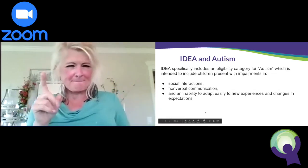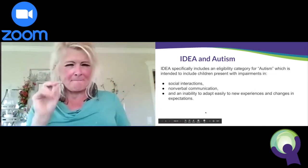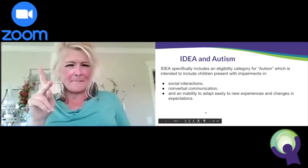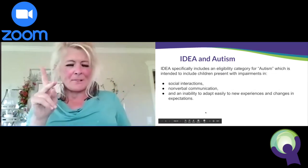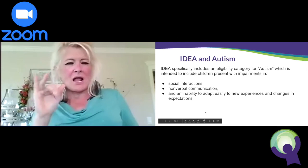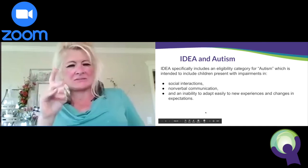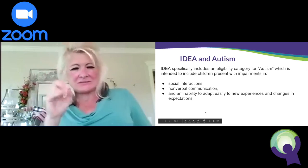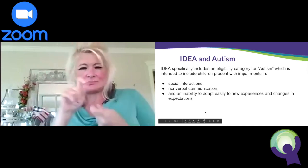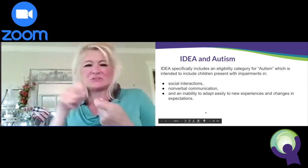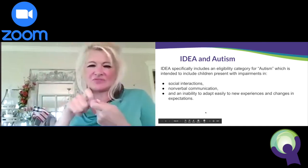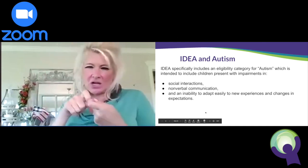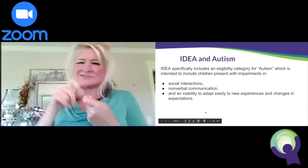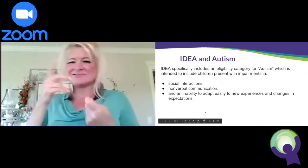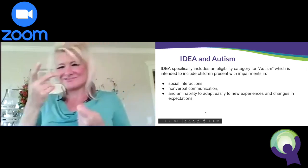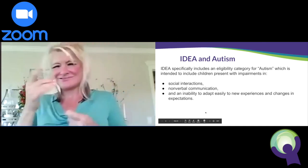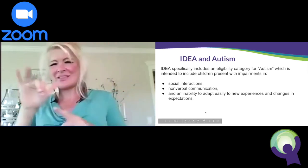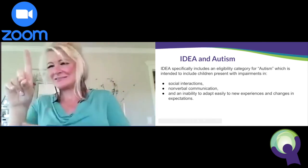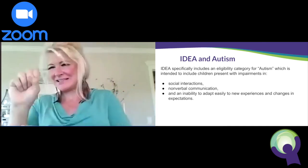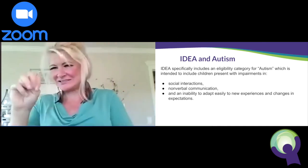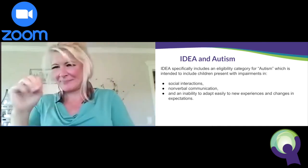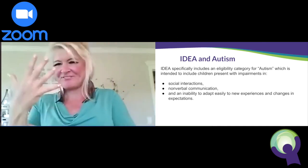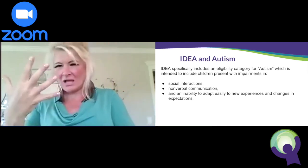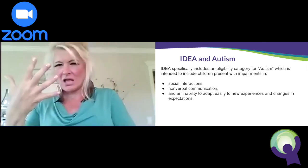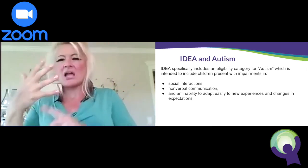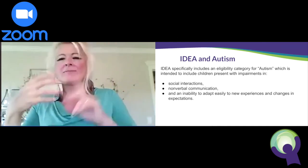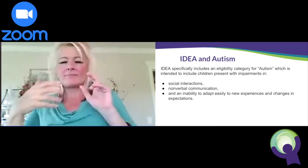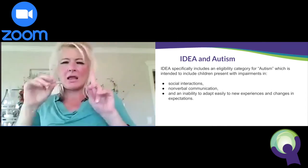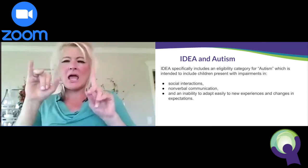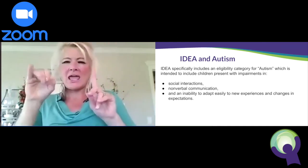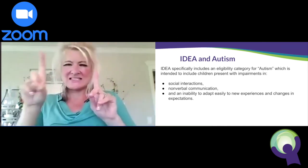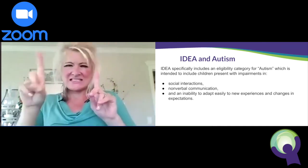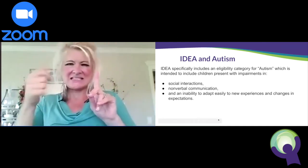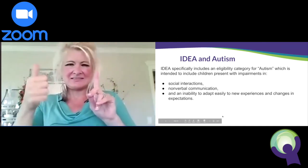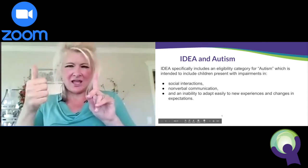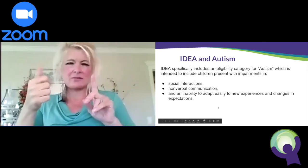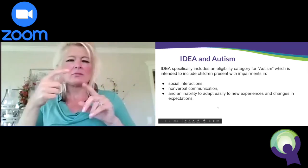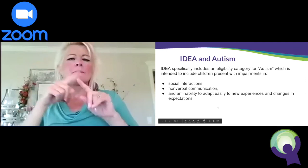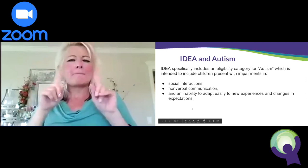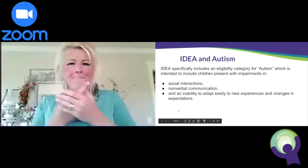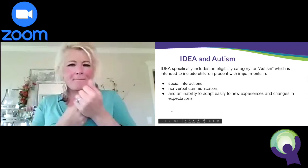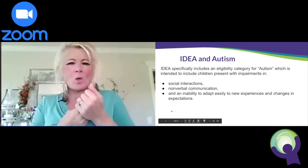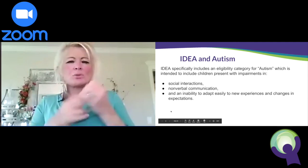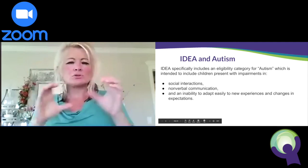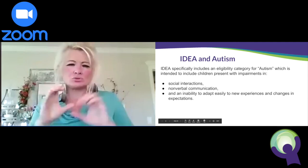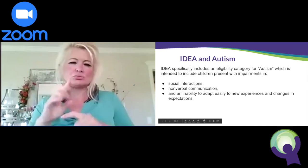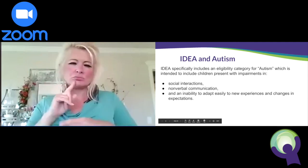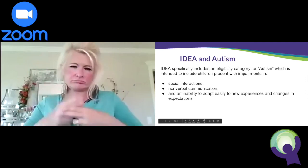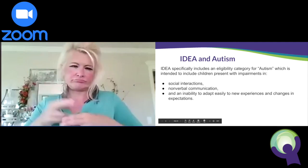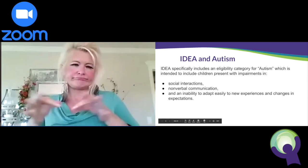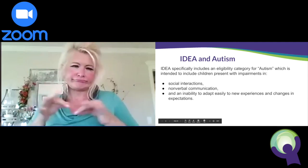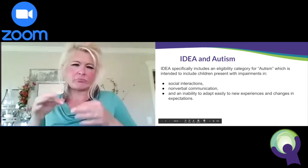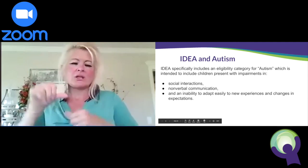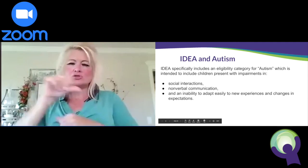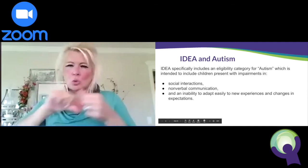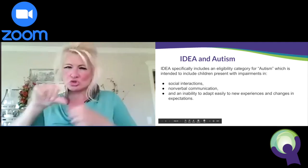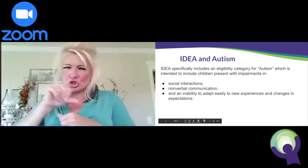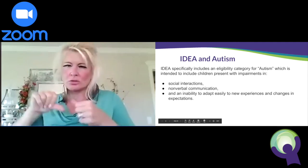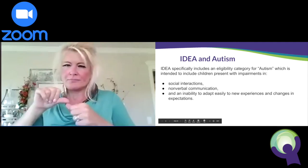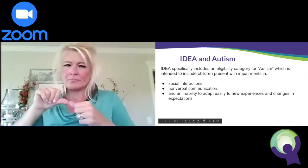our students. IDEA and autism...